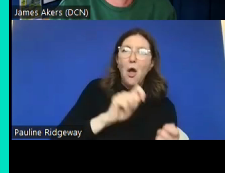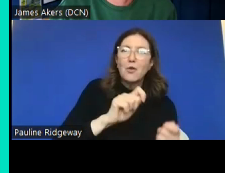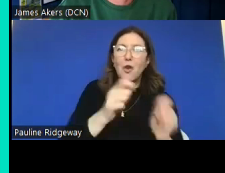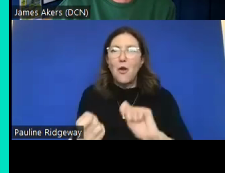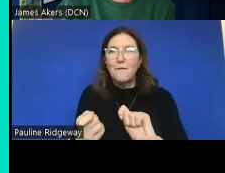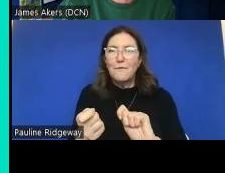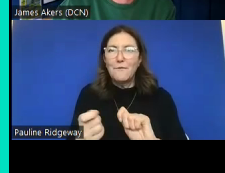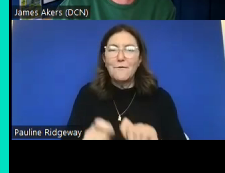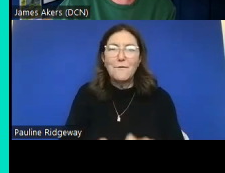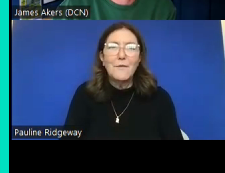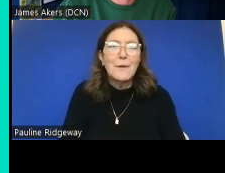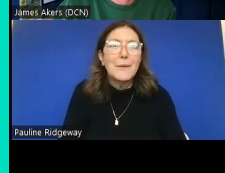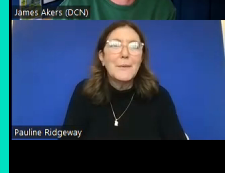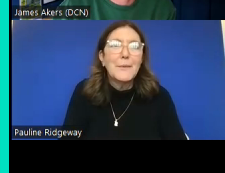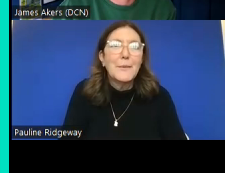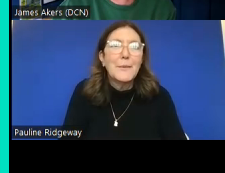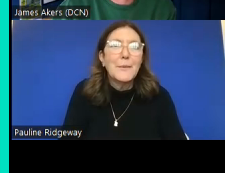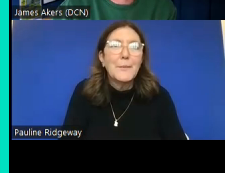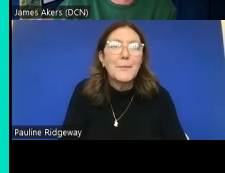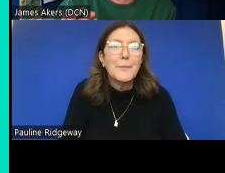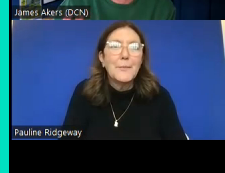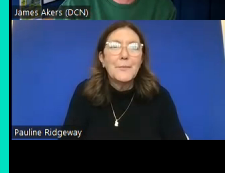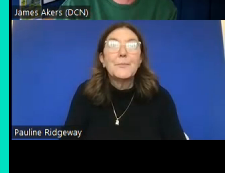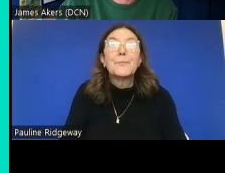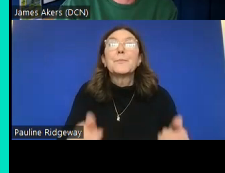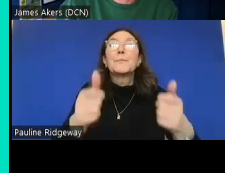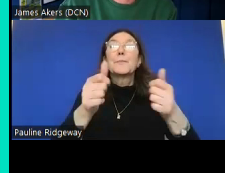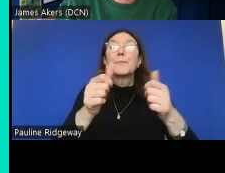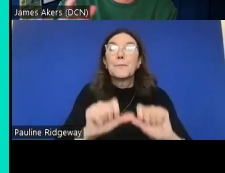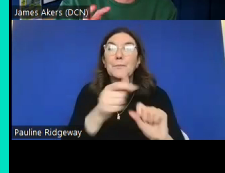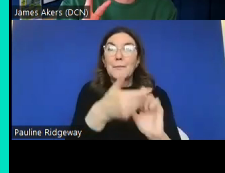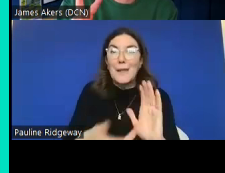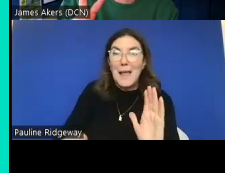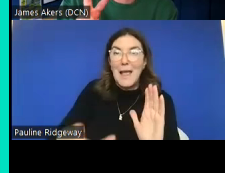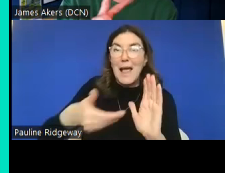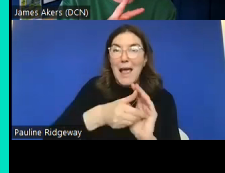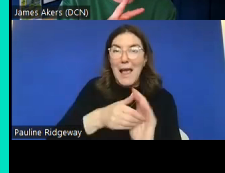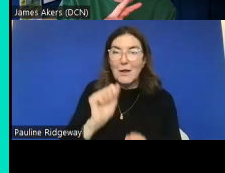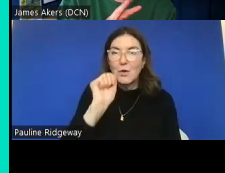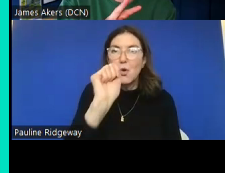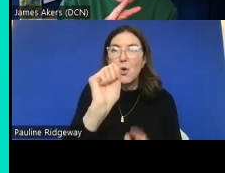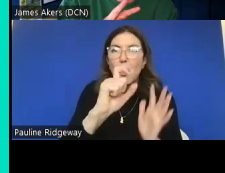Secondly is adding your domains into two different areas as well.